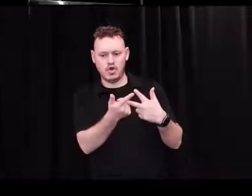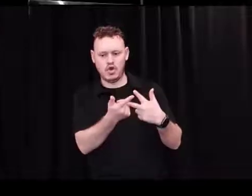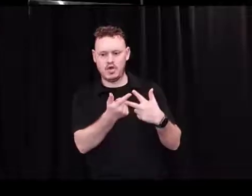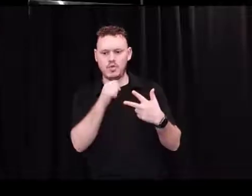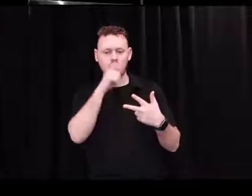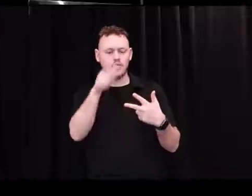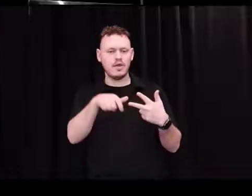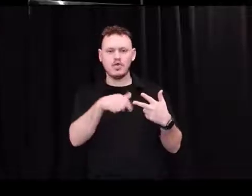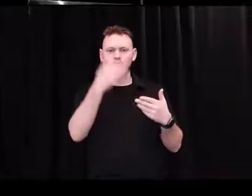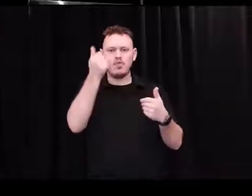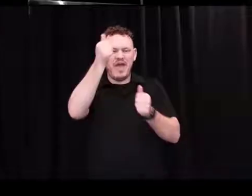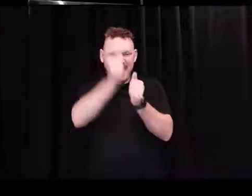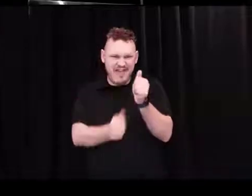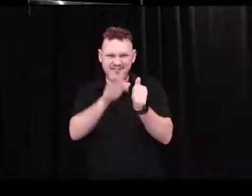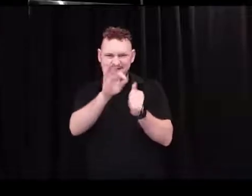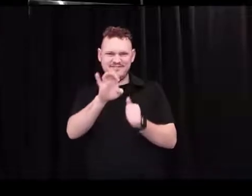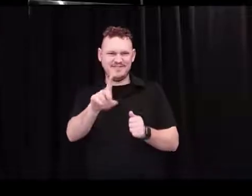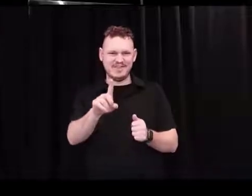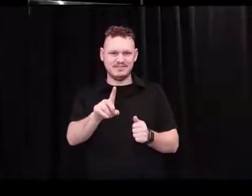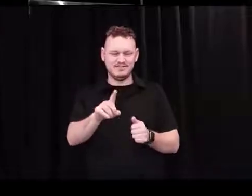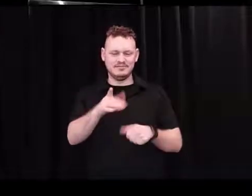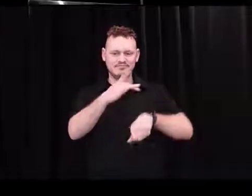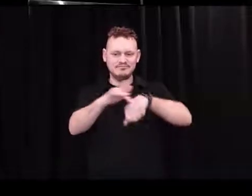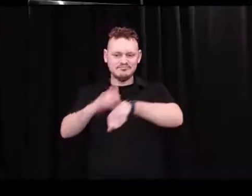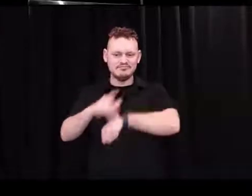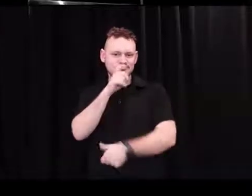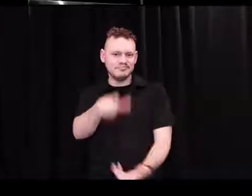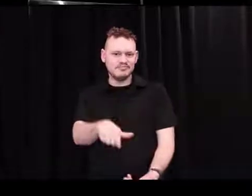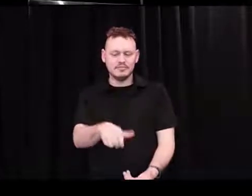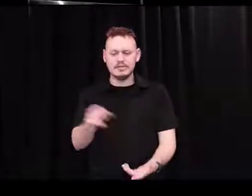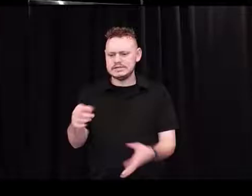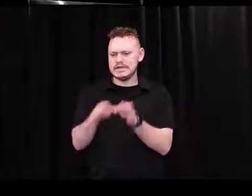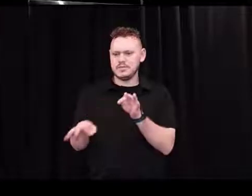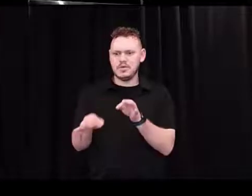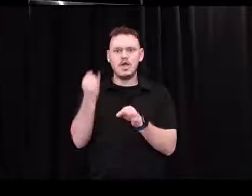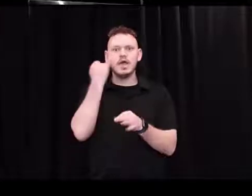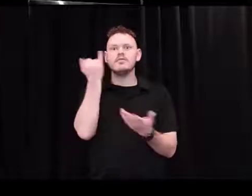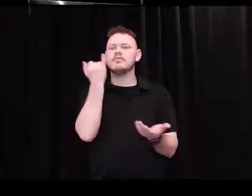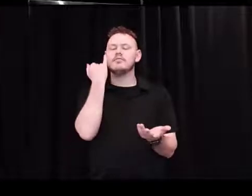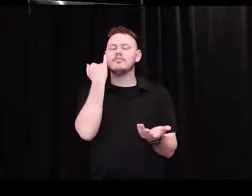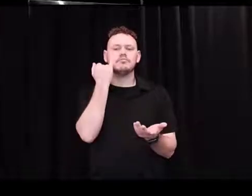field now. Obviously this form is rather simple, but imagine a loan application, right? If you've